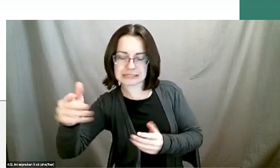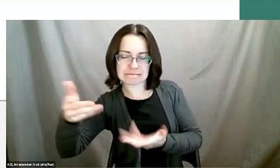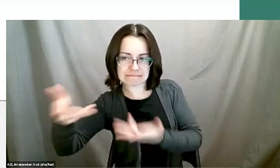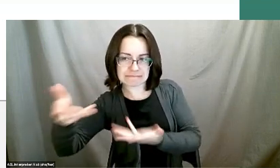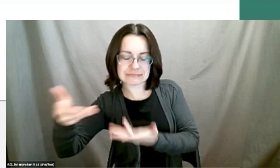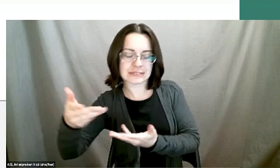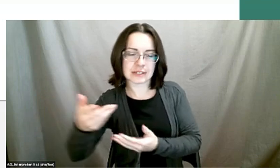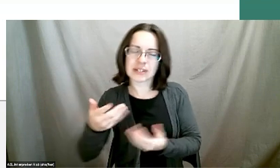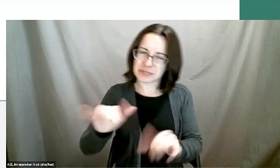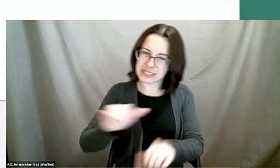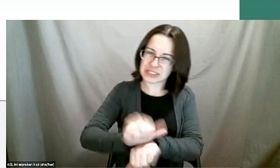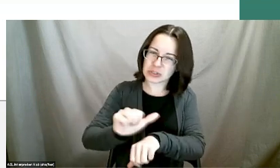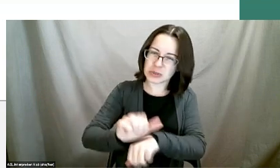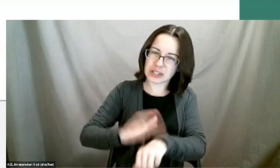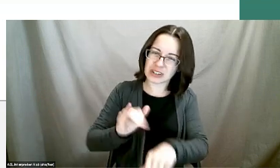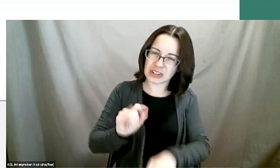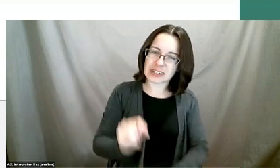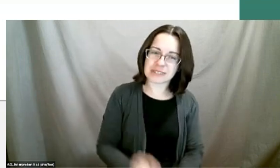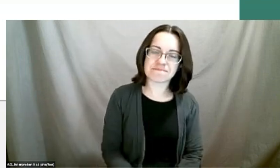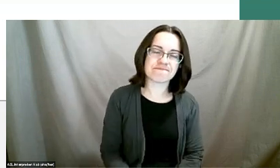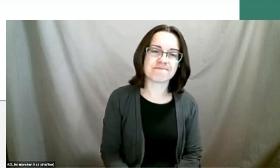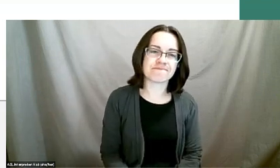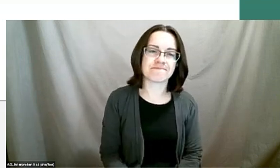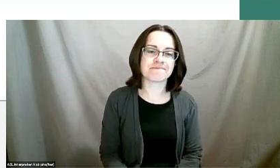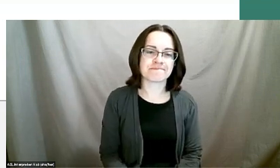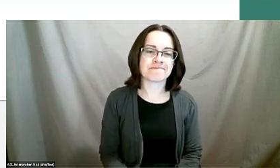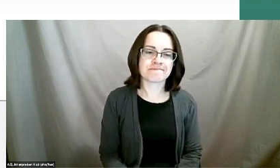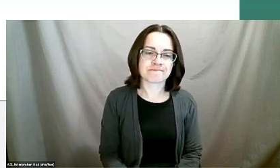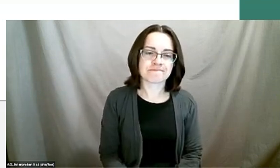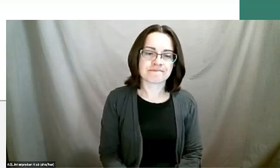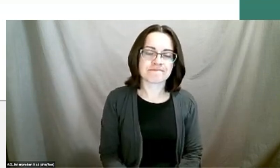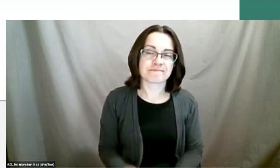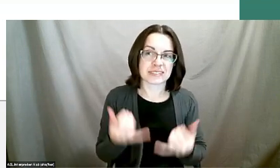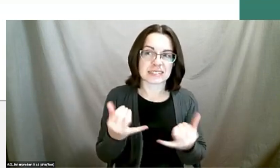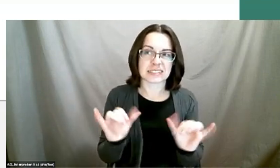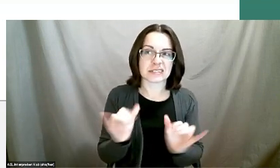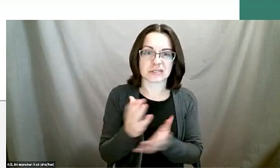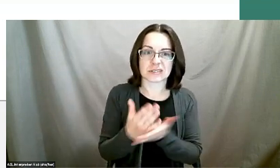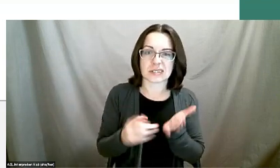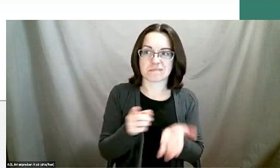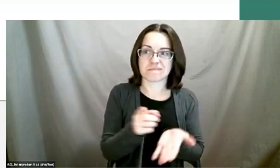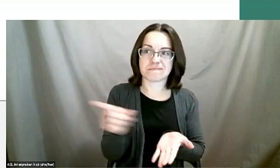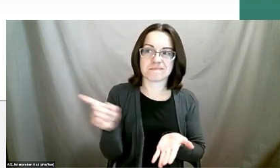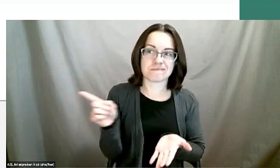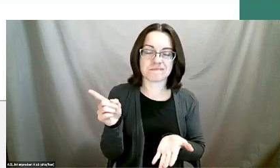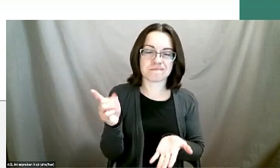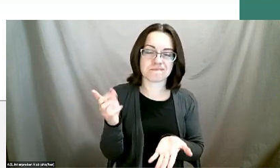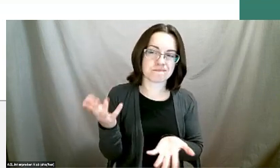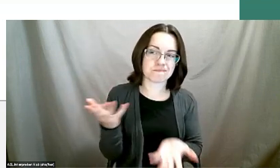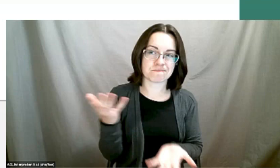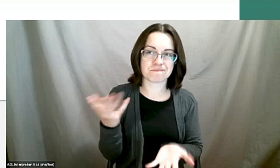because there are still people who sort of show their biases and